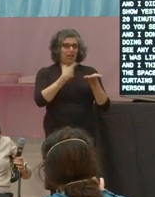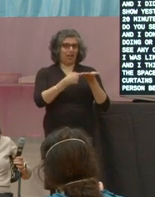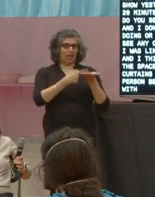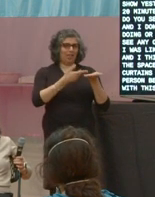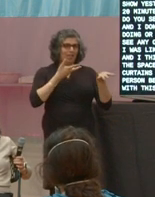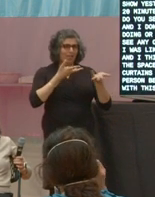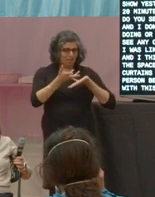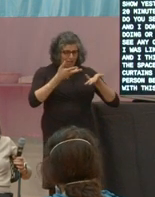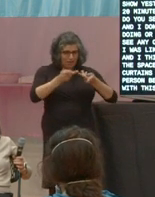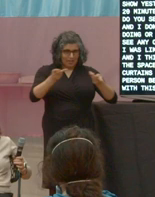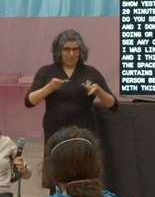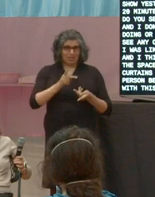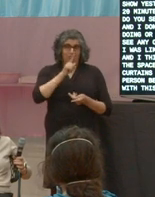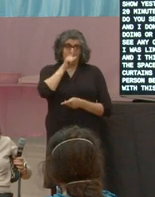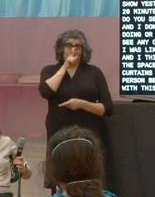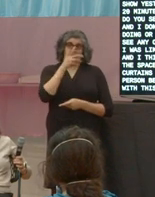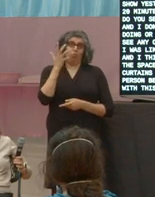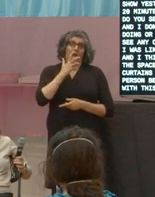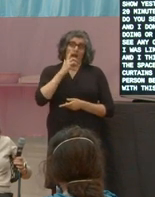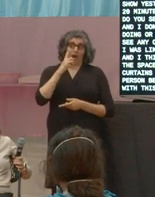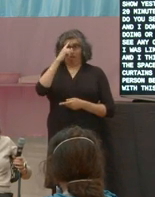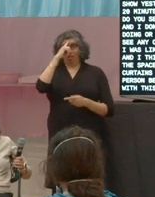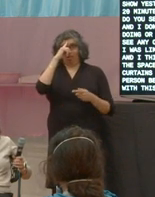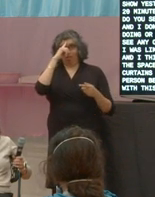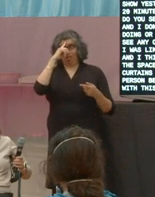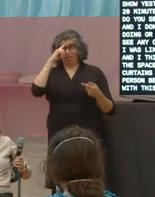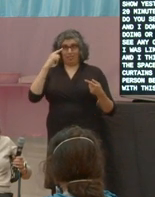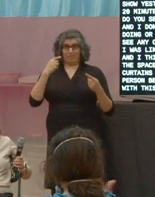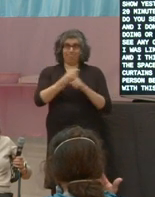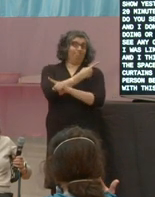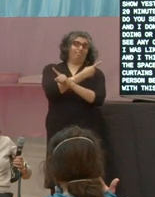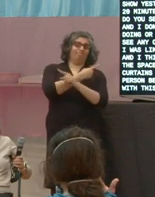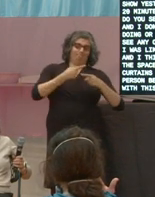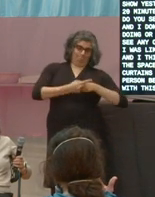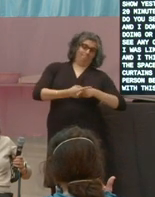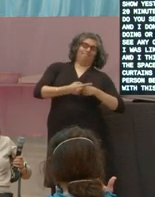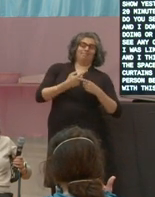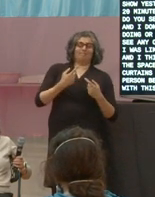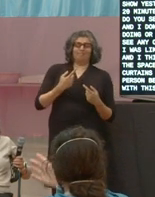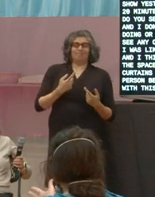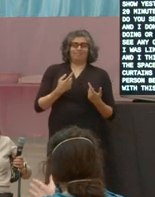space was really jarring. And so like, you were talking about